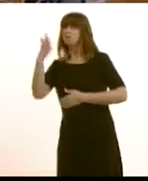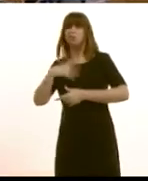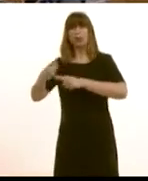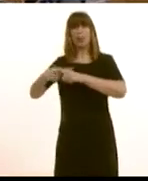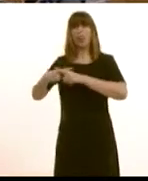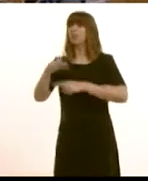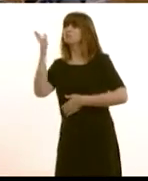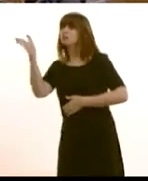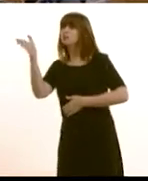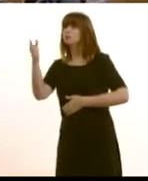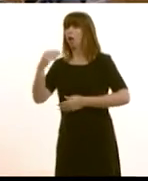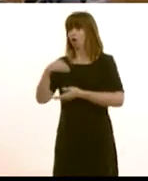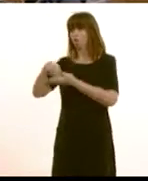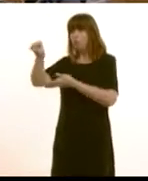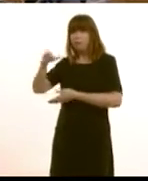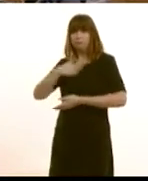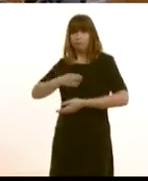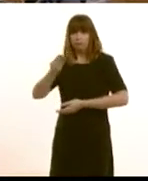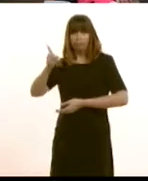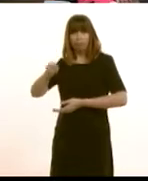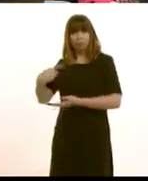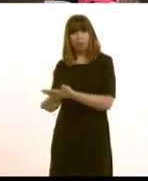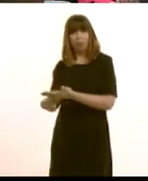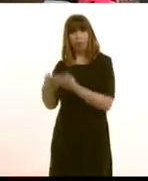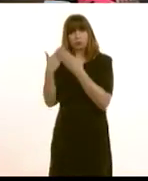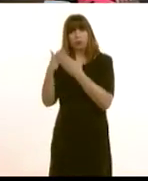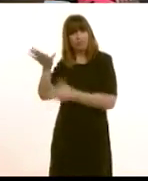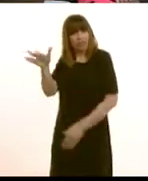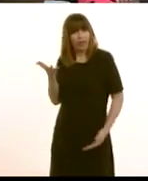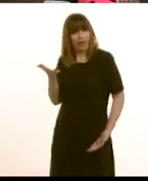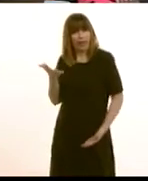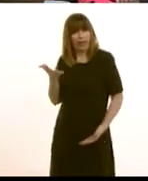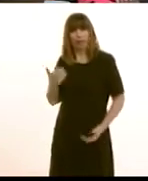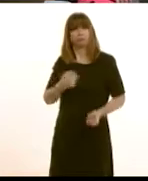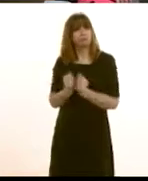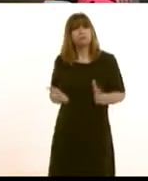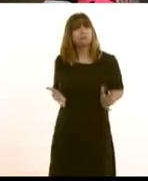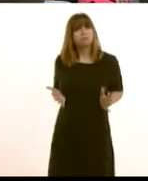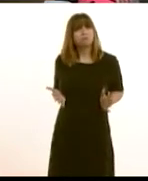like in England. I do not accept that. Secondly, I do not accept that students in Wales should